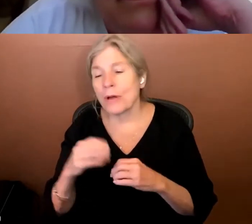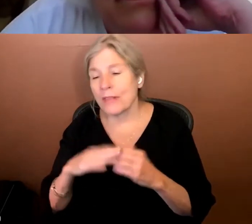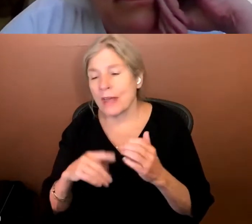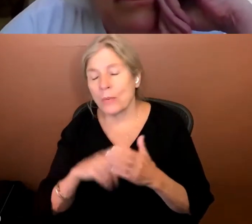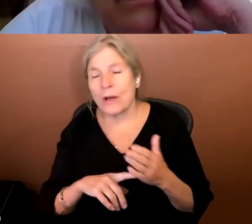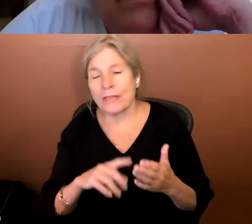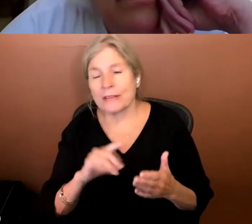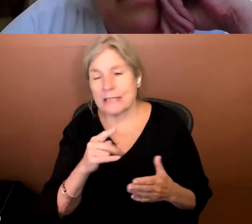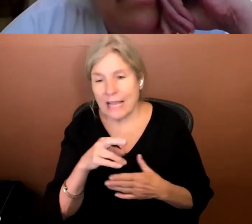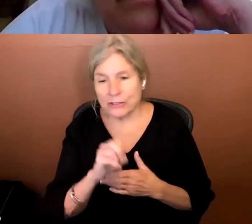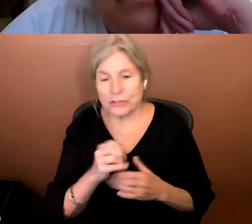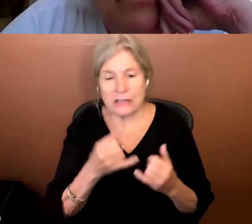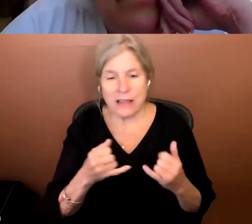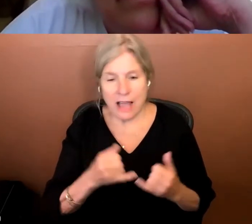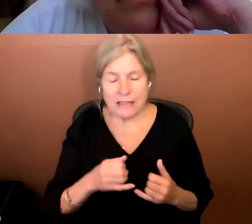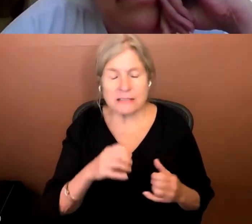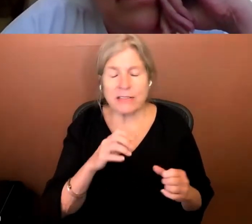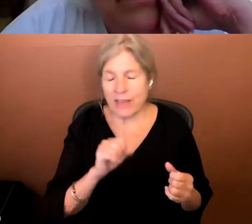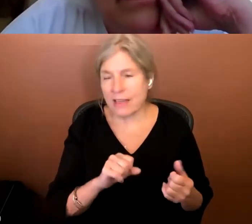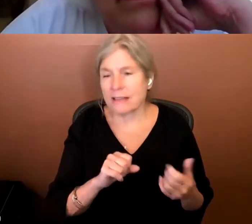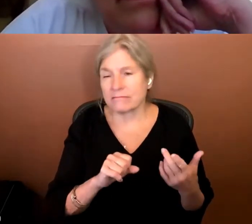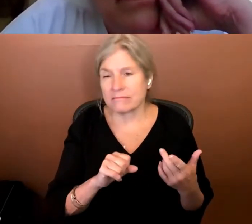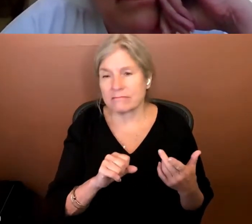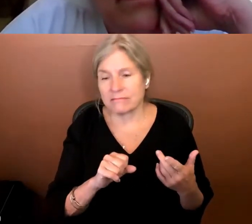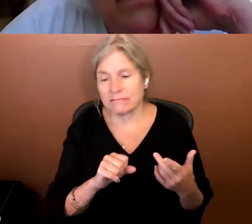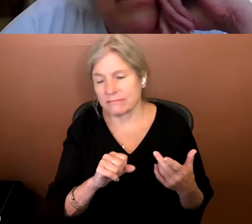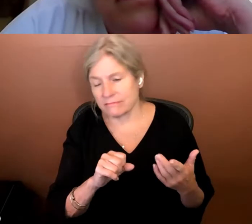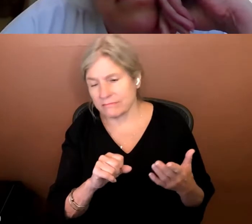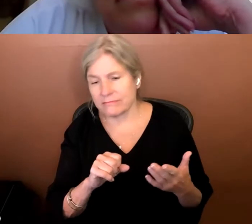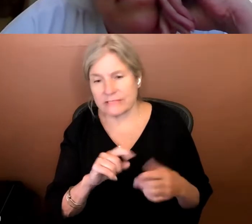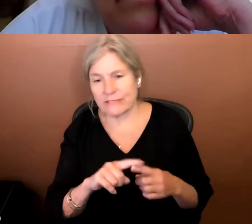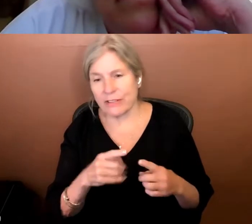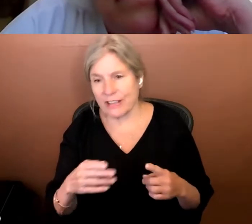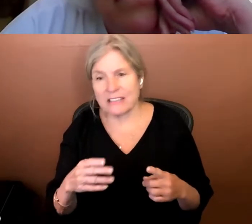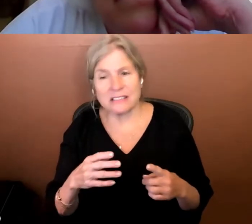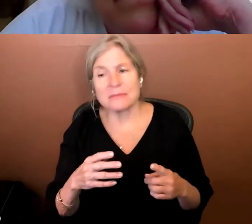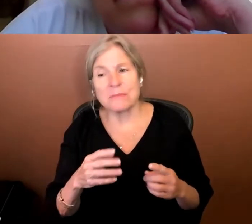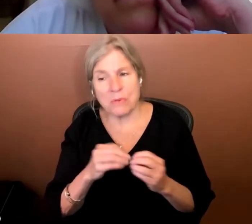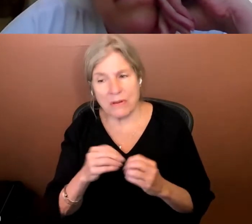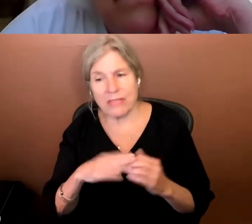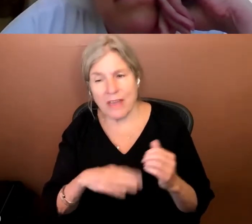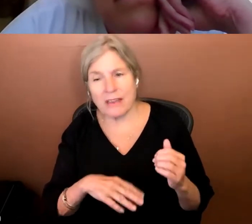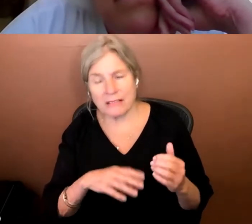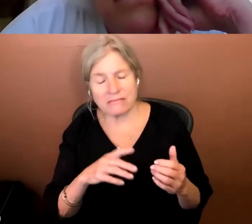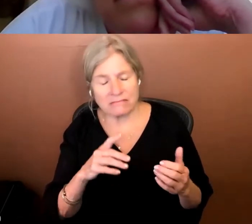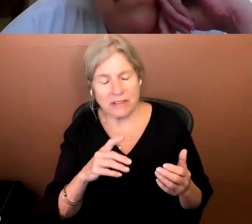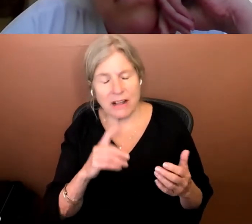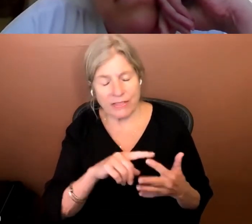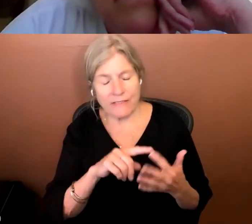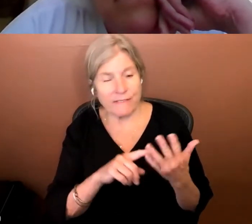and line thicknesses and heights that can be recognized by the fingers. This